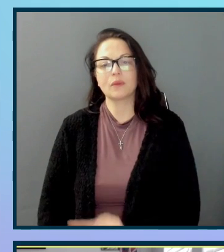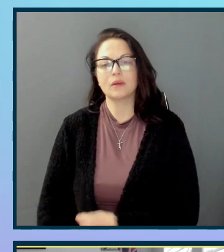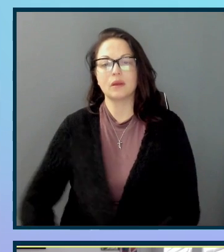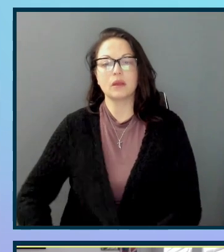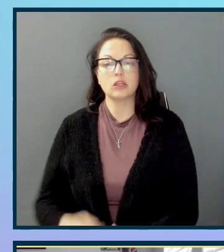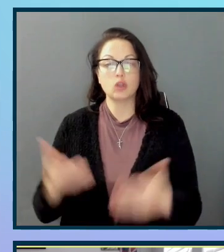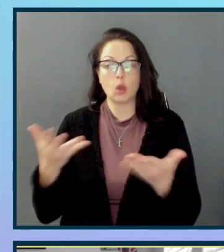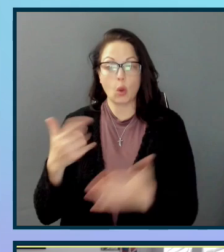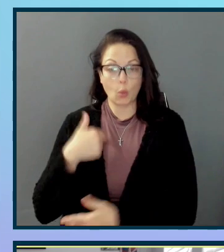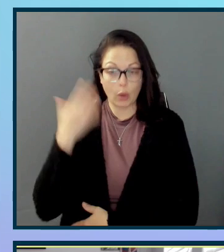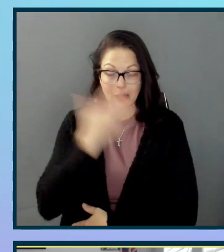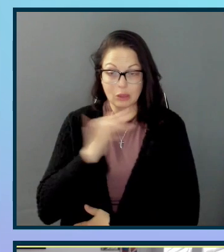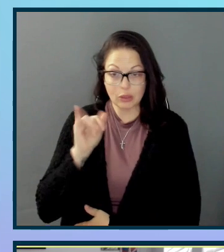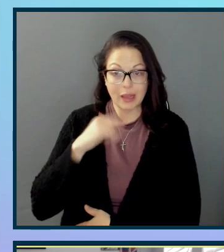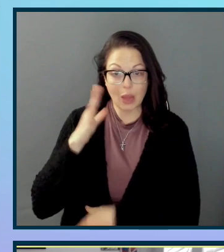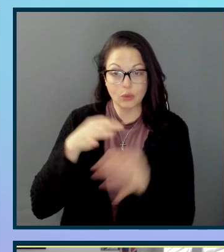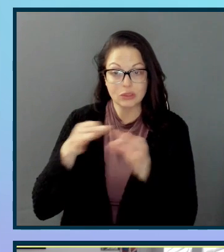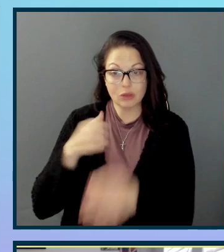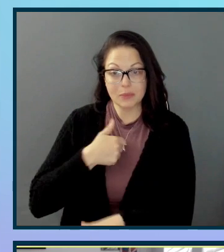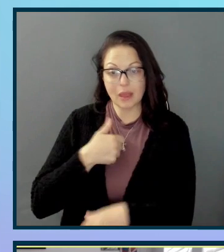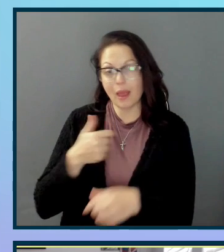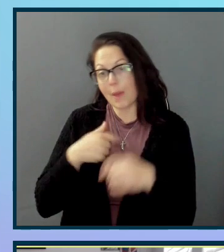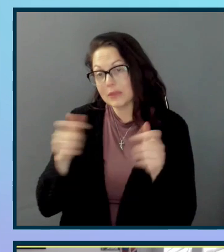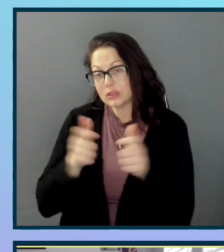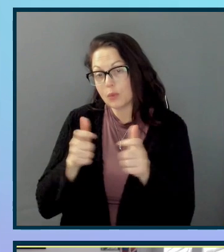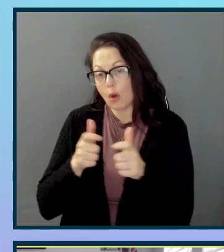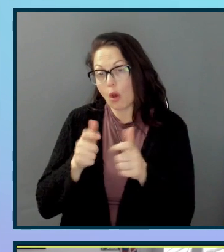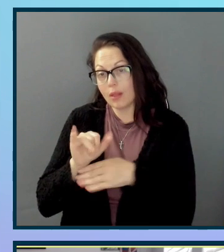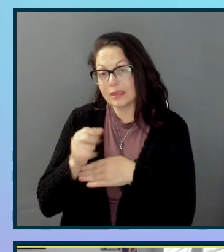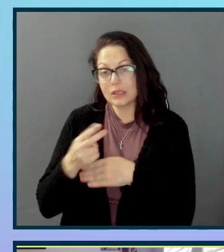I am a smallish white woman with medium length brown hair,